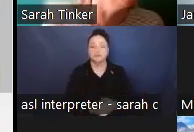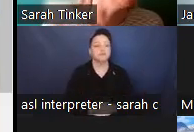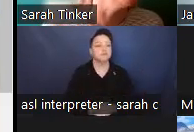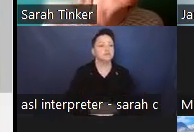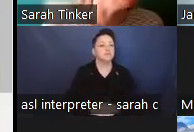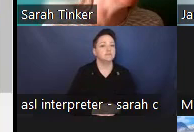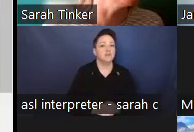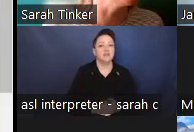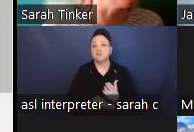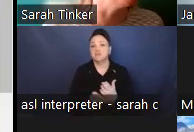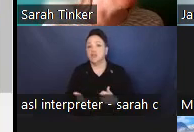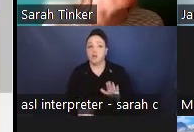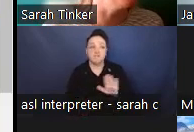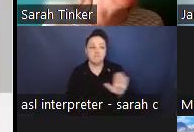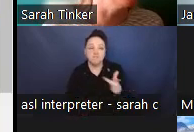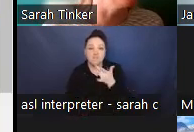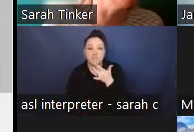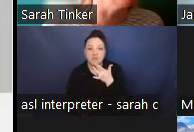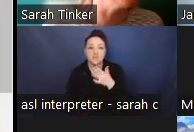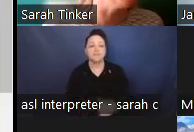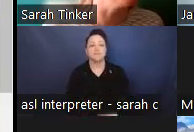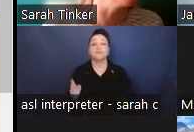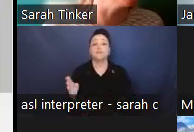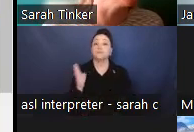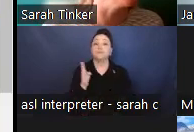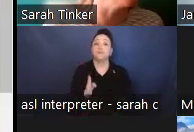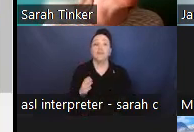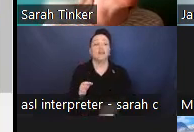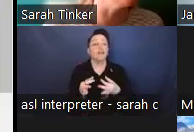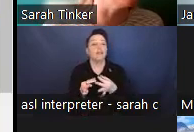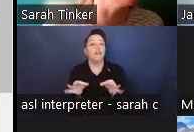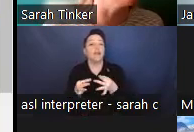There is a languages drop down that's going to be machine translation into different languages.